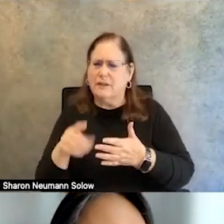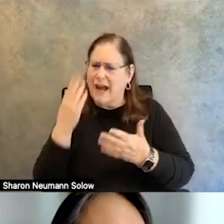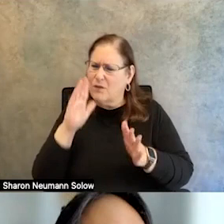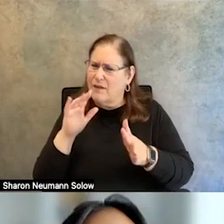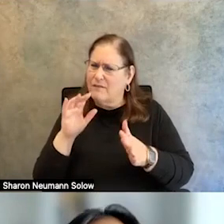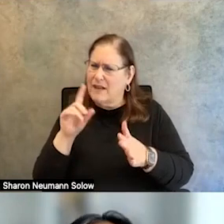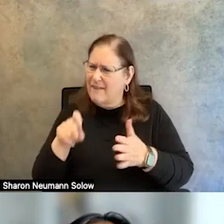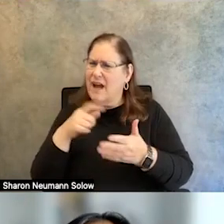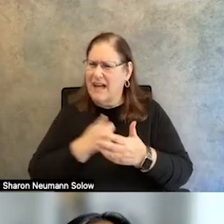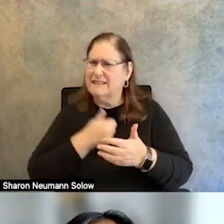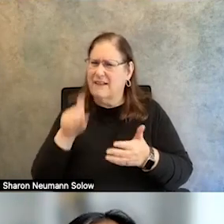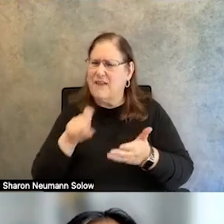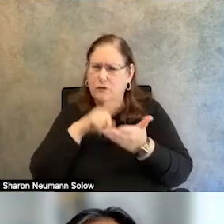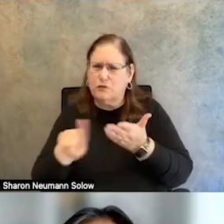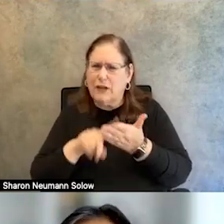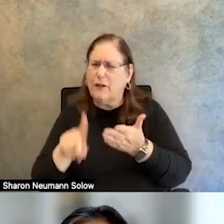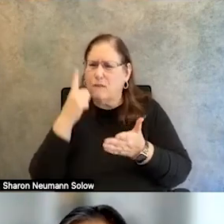but it seems to me that